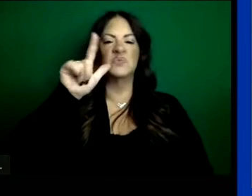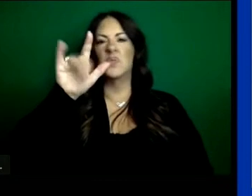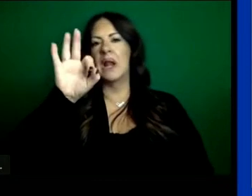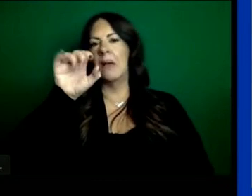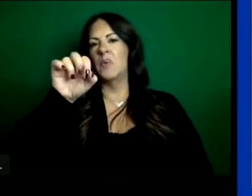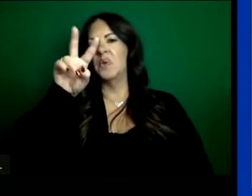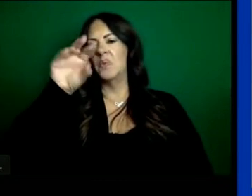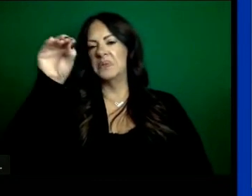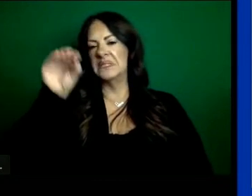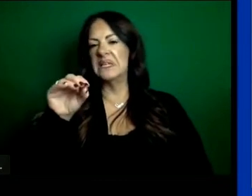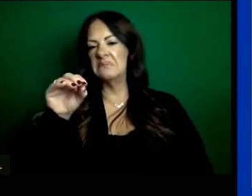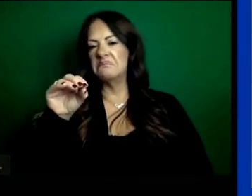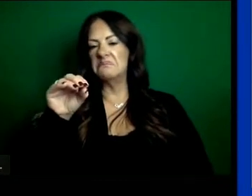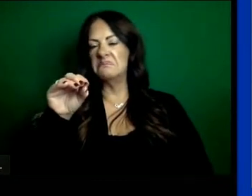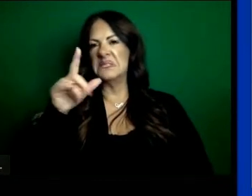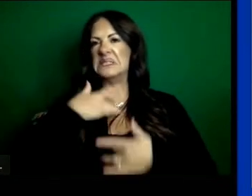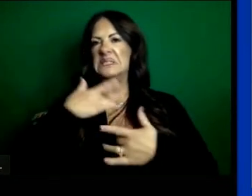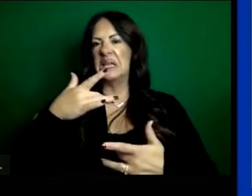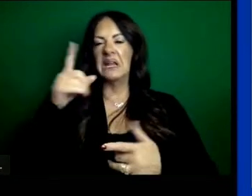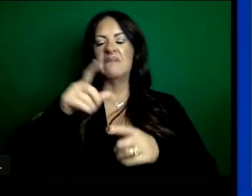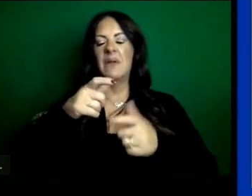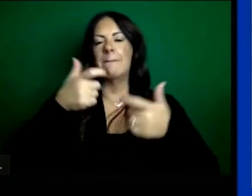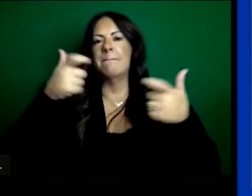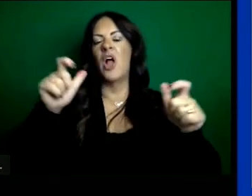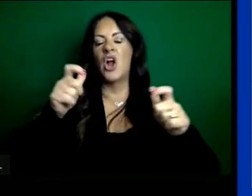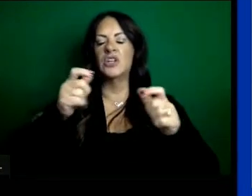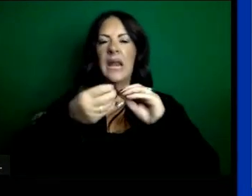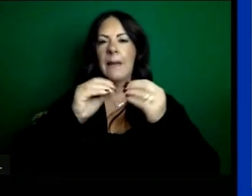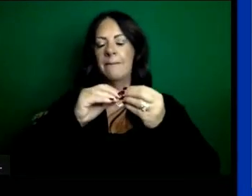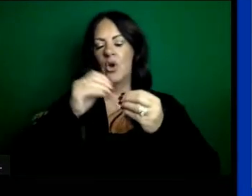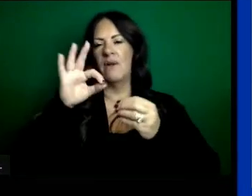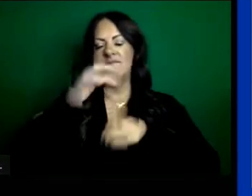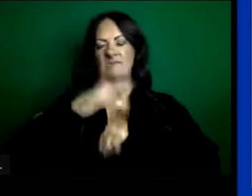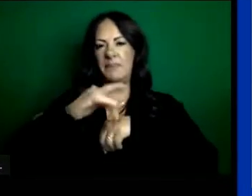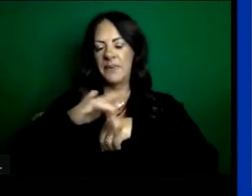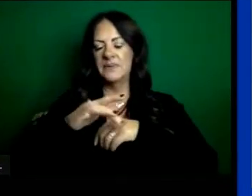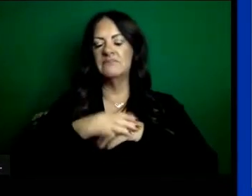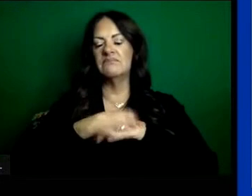THE AREA WITH THE FEWEST ICU BEDS BEFORE CORONAVIRUS, STILL